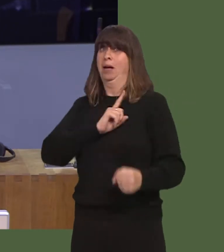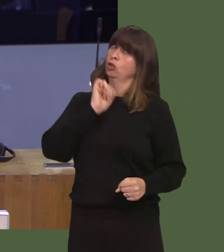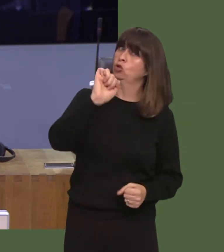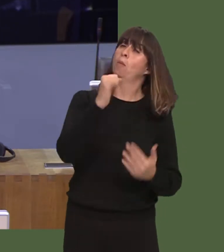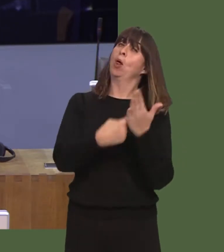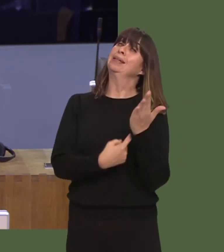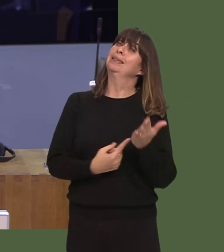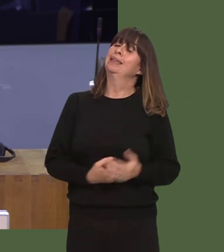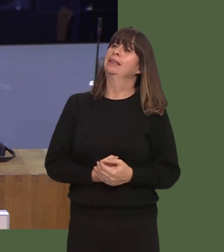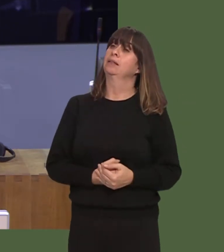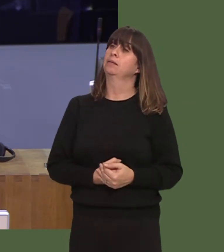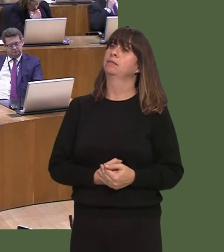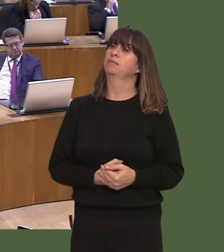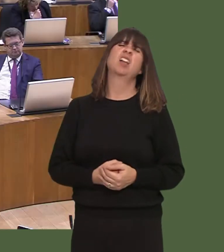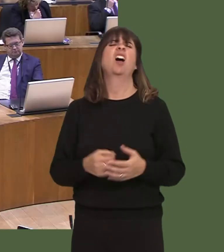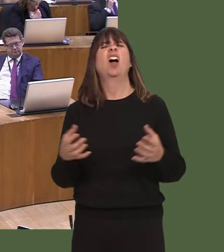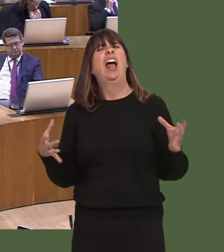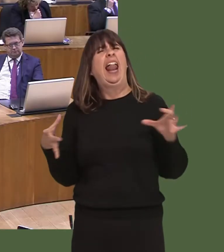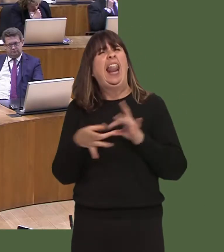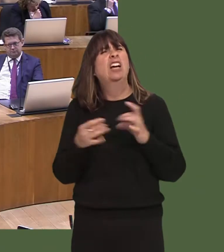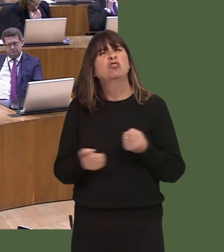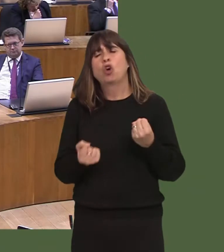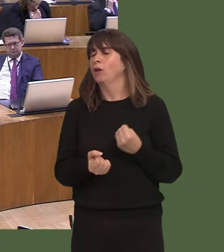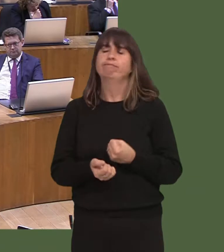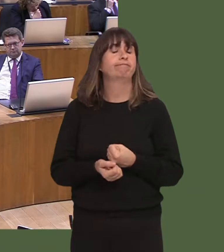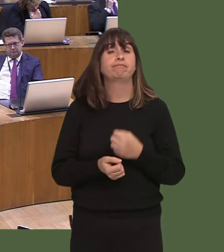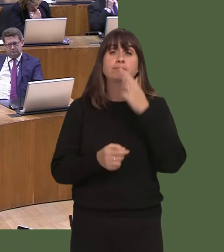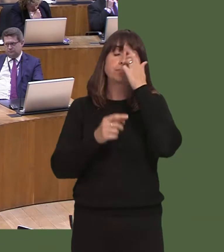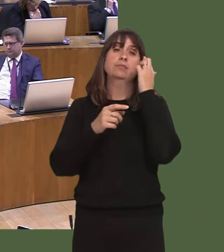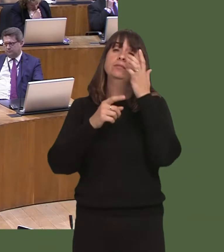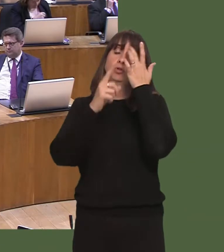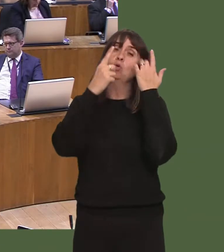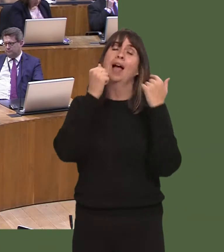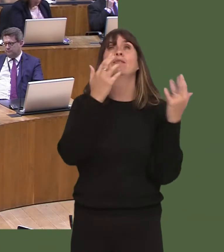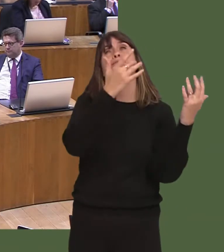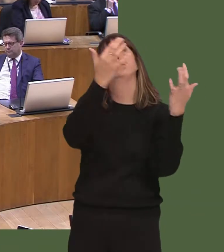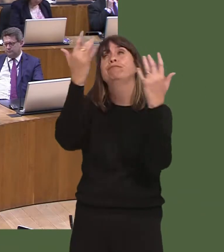Carwyn Jones AM: That's a tenuous link. If he wants to he can go up and down the length and breadth of Wales and he can see the new